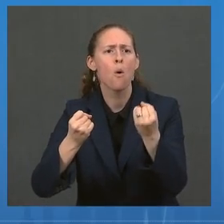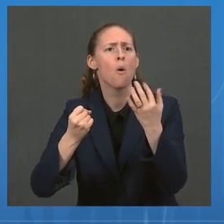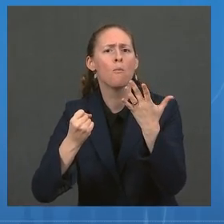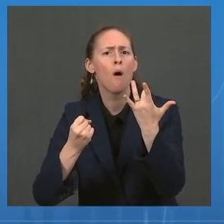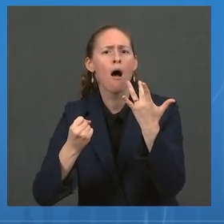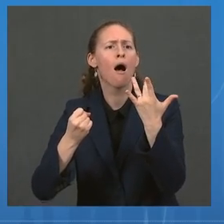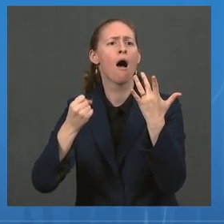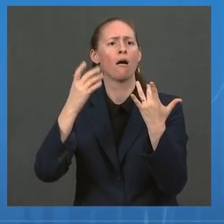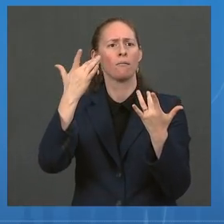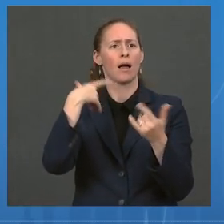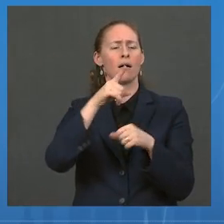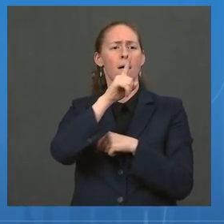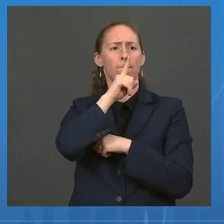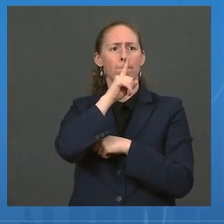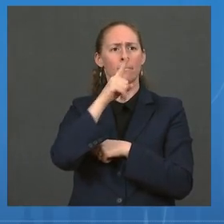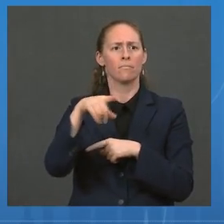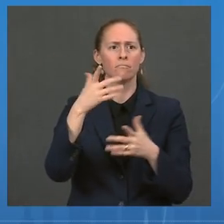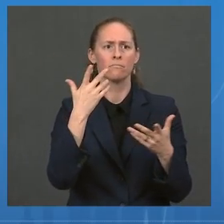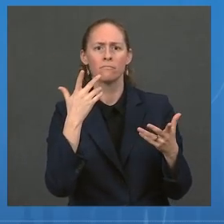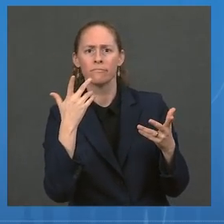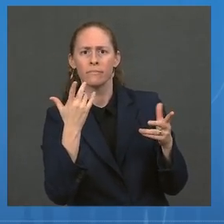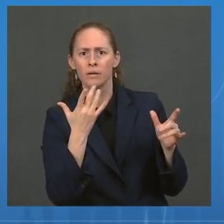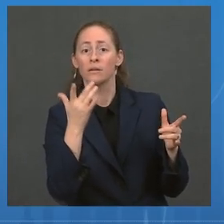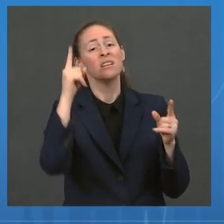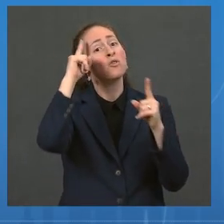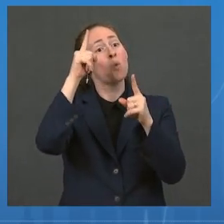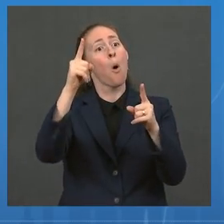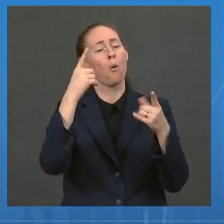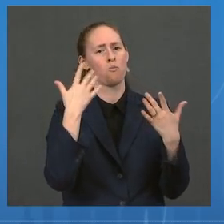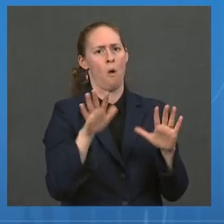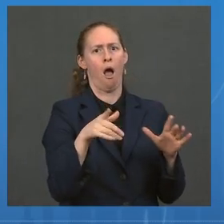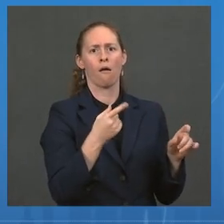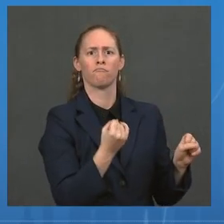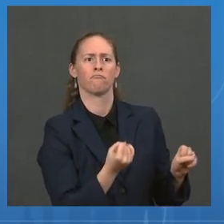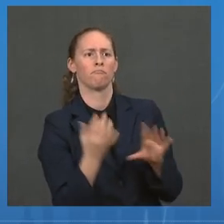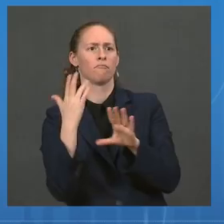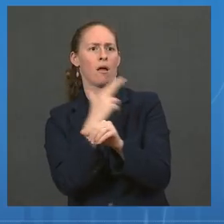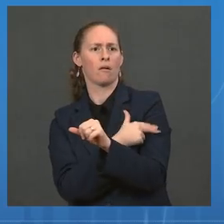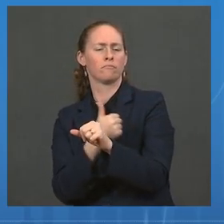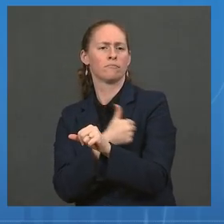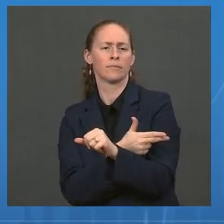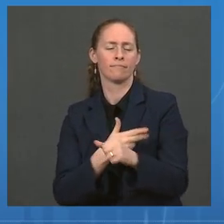And the results were very encouraging: 7 percent hospitalization in the treatment arm,